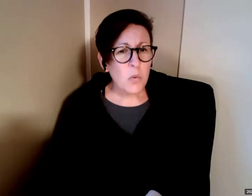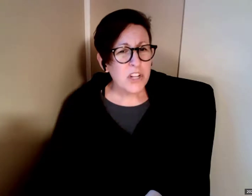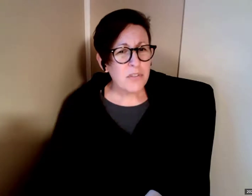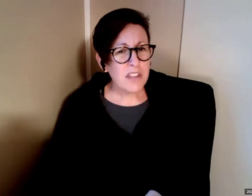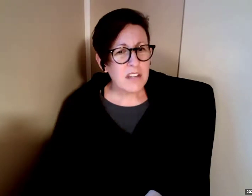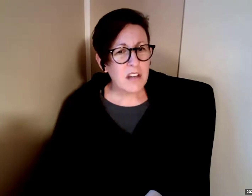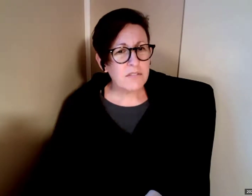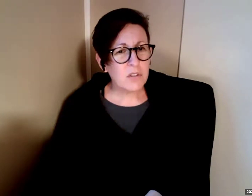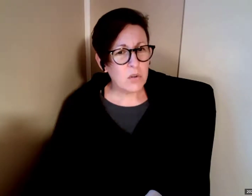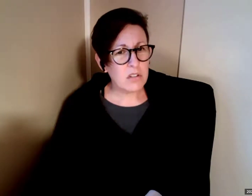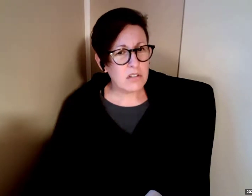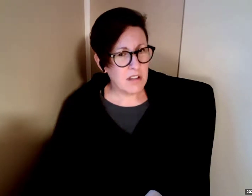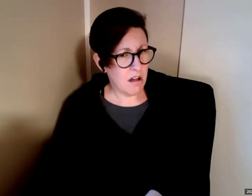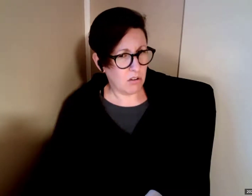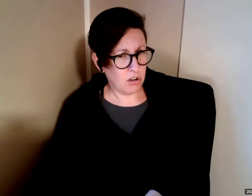Nicole she/her: What do you think of Google Scholar.